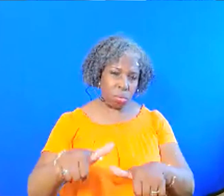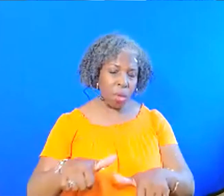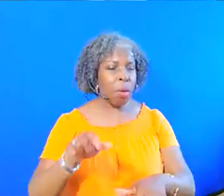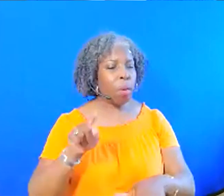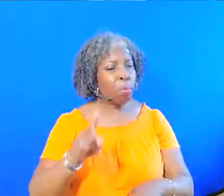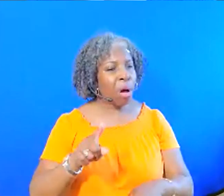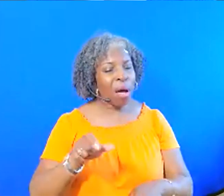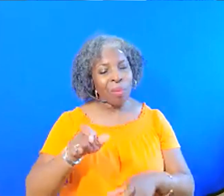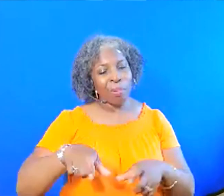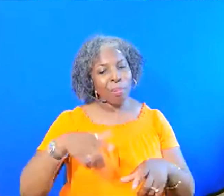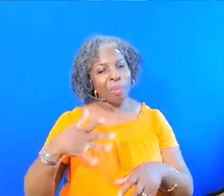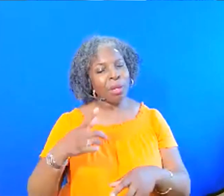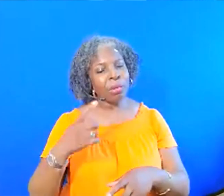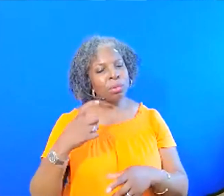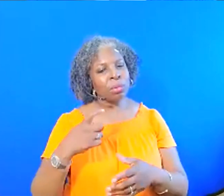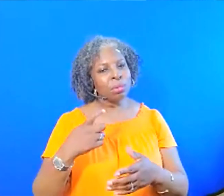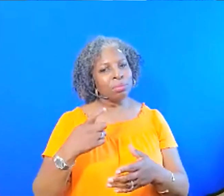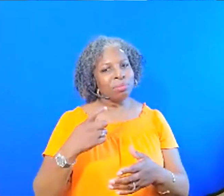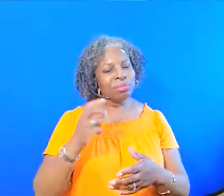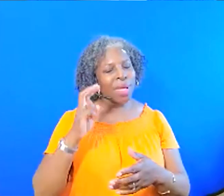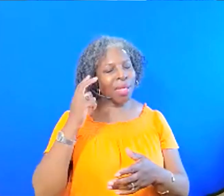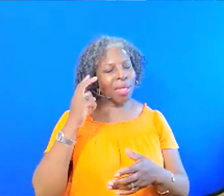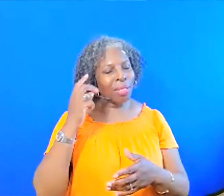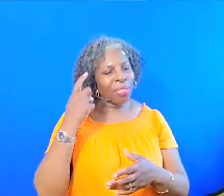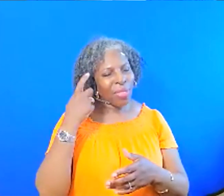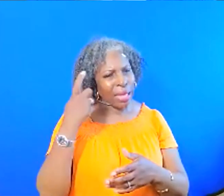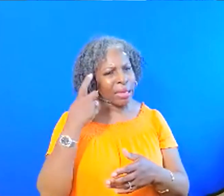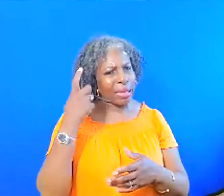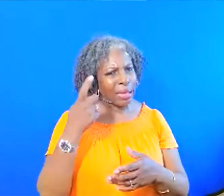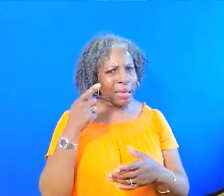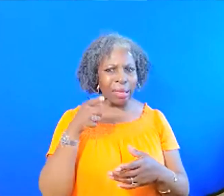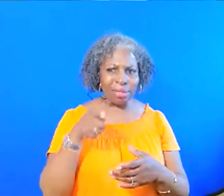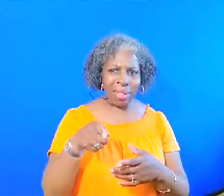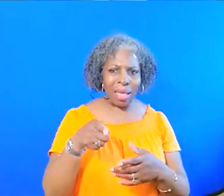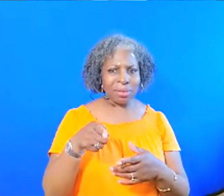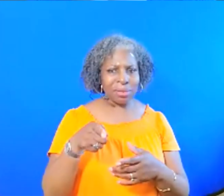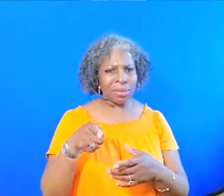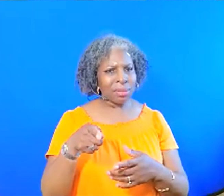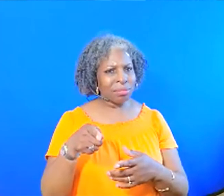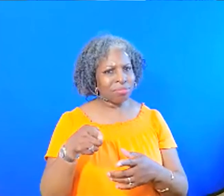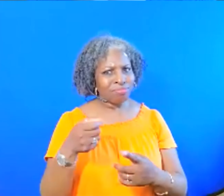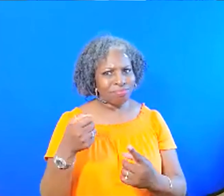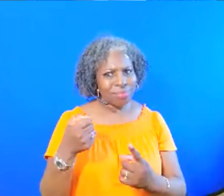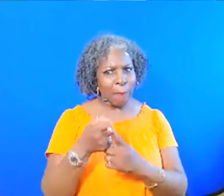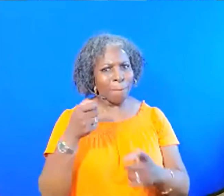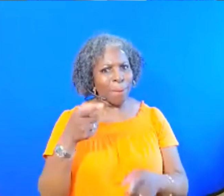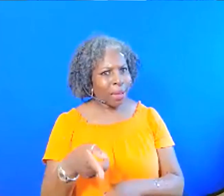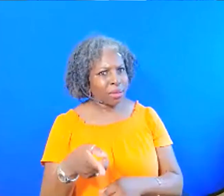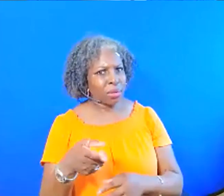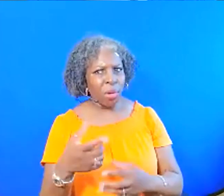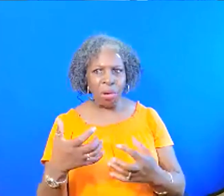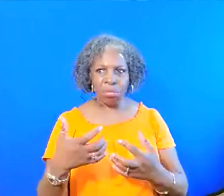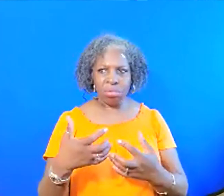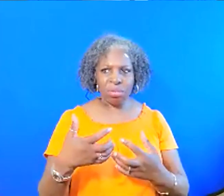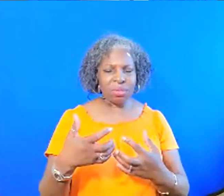what that waterfront has been and the impact of the industry and even just living there and having, you know, grey water movement to the shore